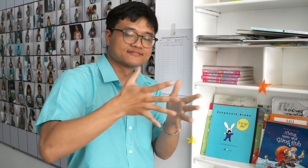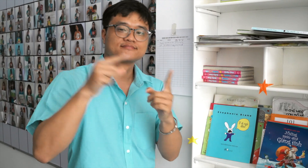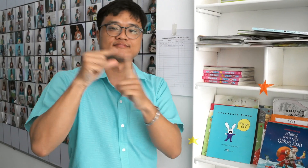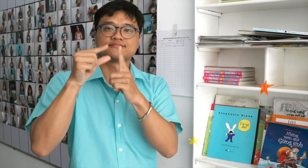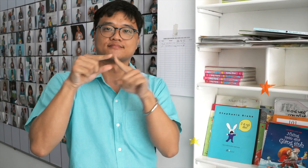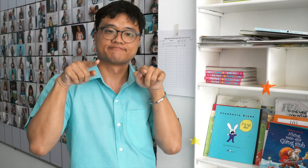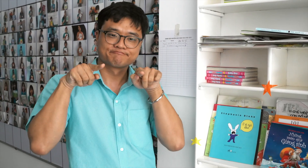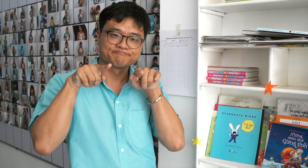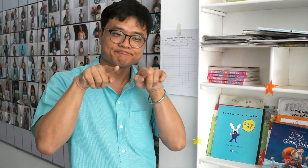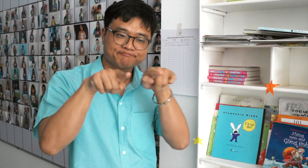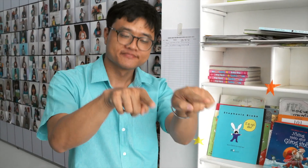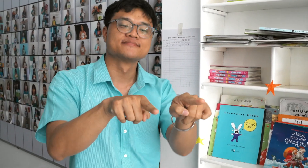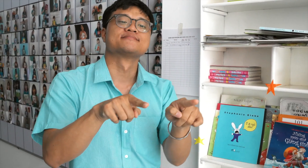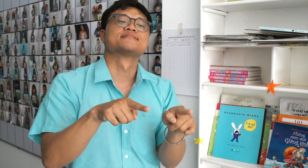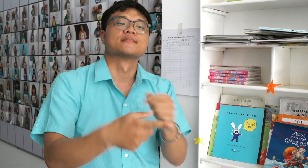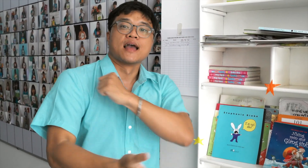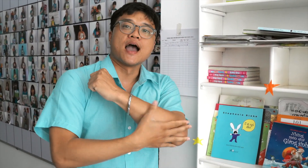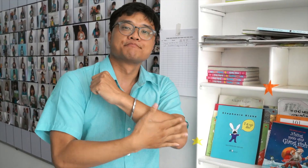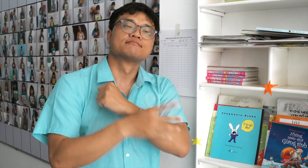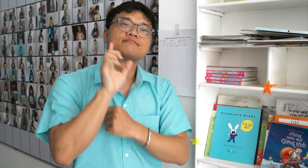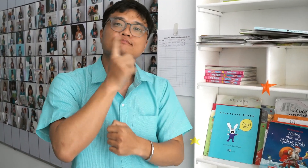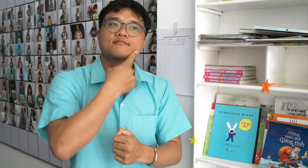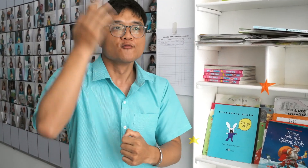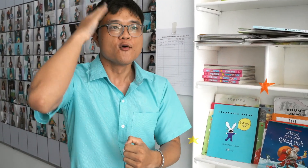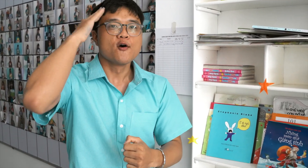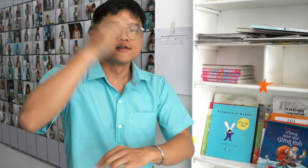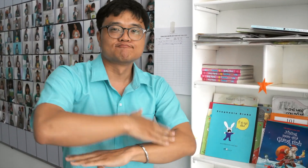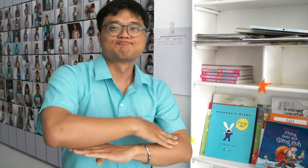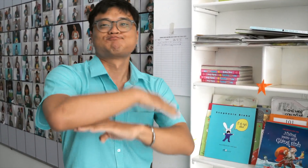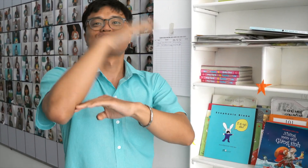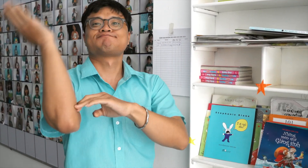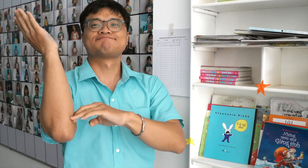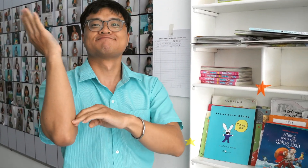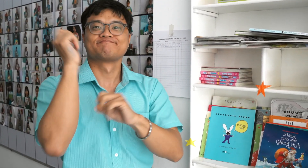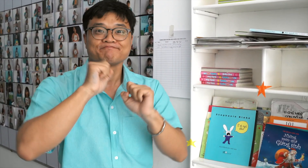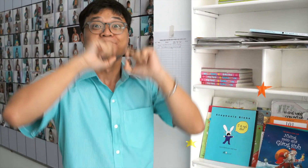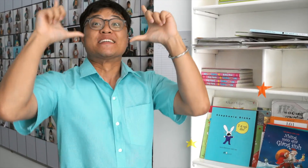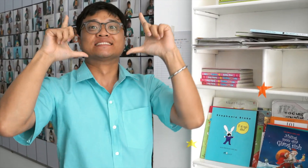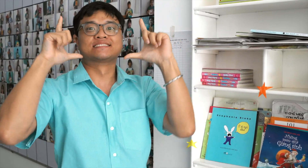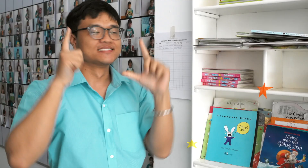We encourage bilingualism and this helps deaf kids learn more.